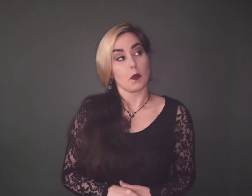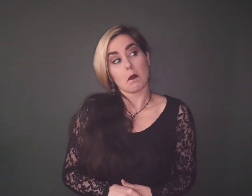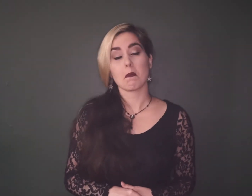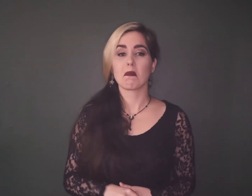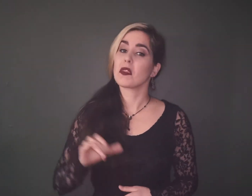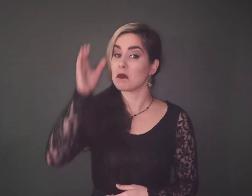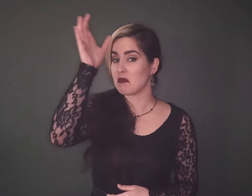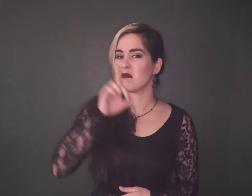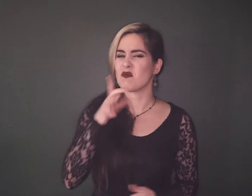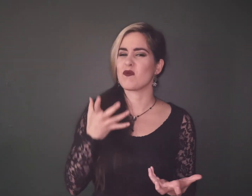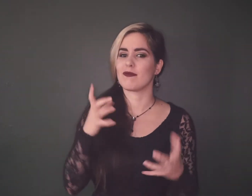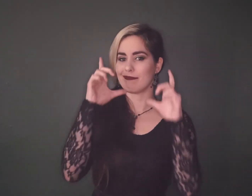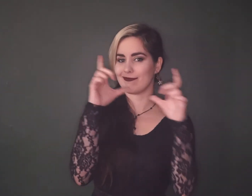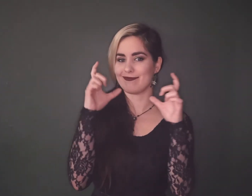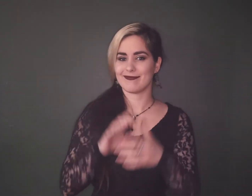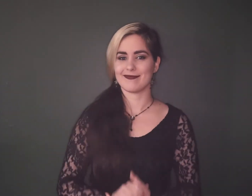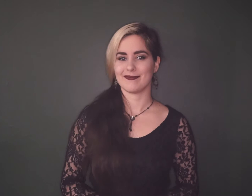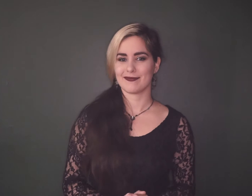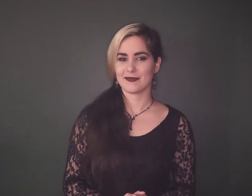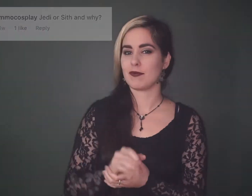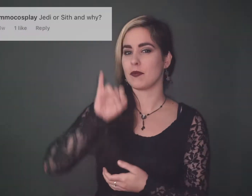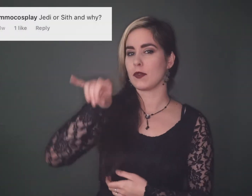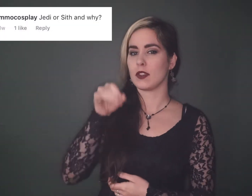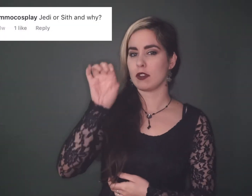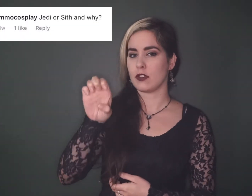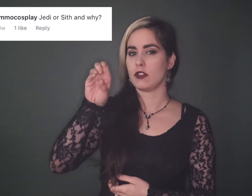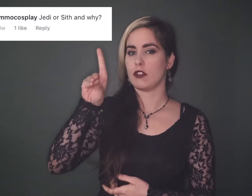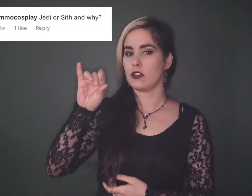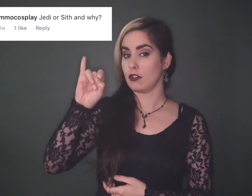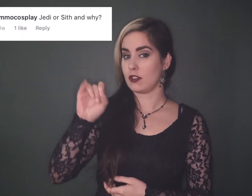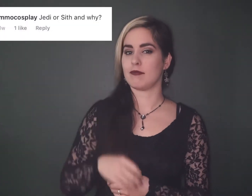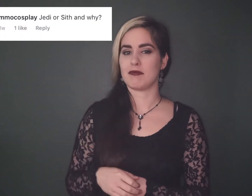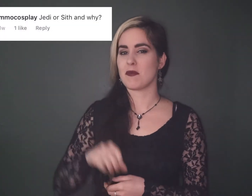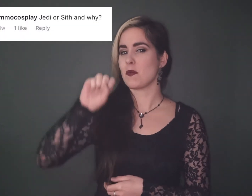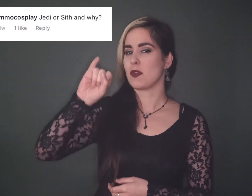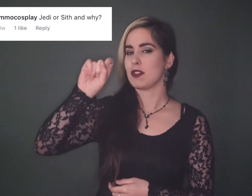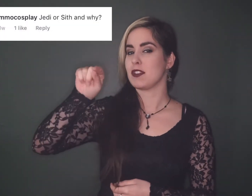So that would be a concept that I'd really like to shoot! Jedi or Sith and why?